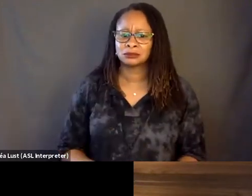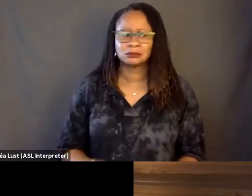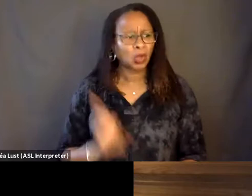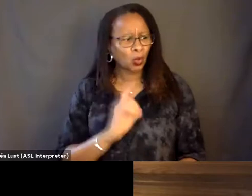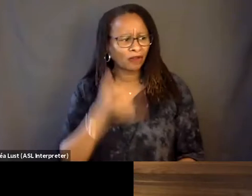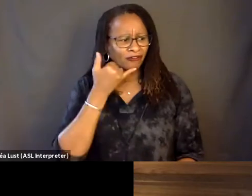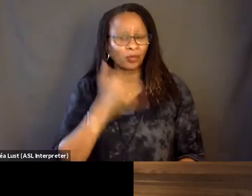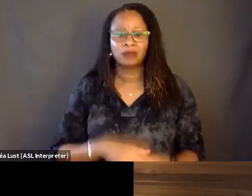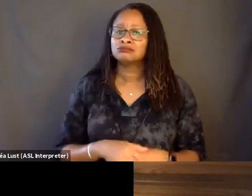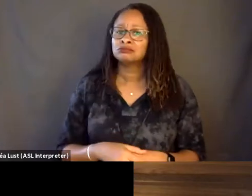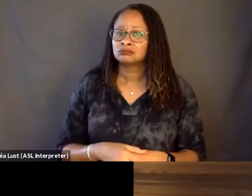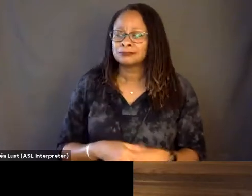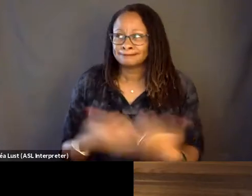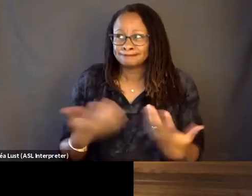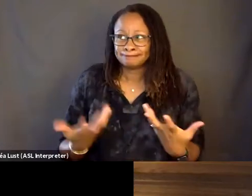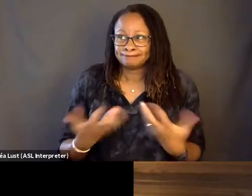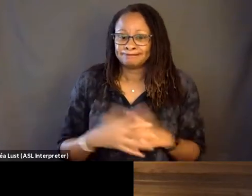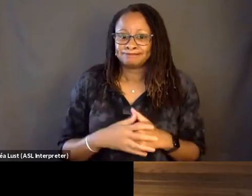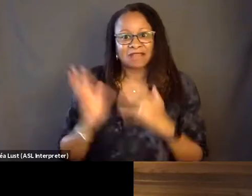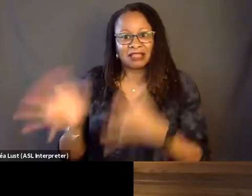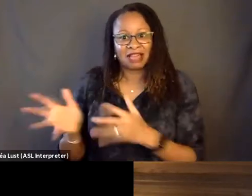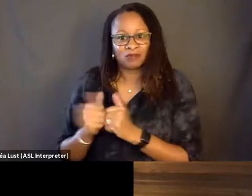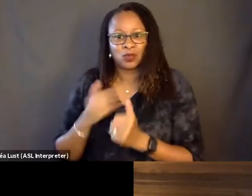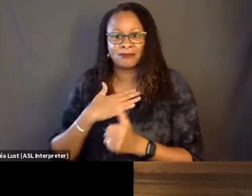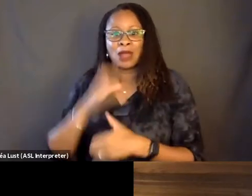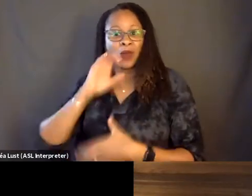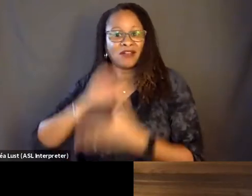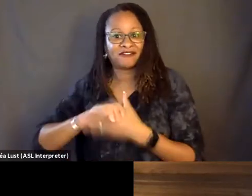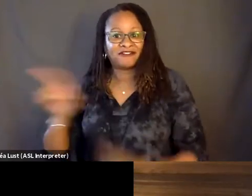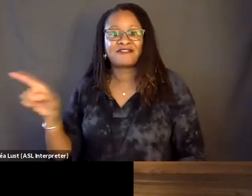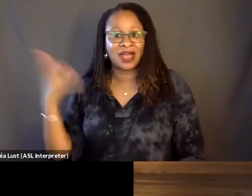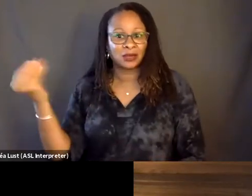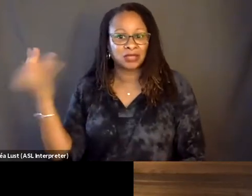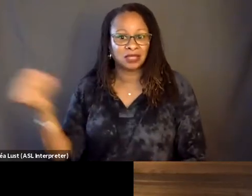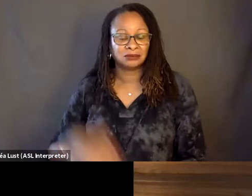He goes, I left them with my wife outside.